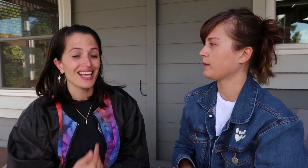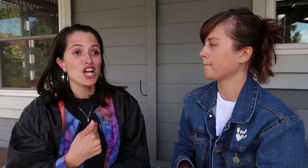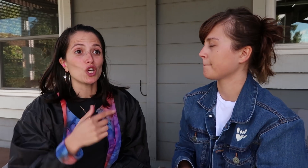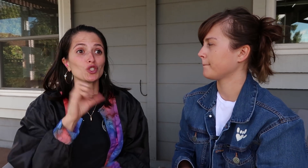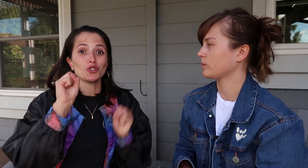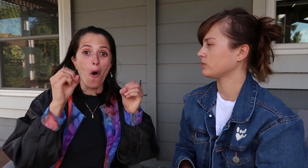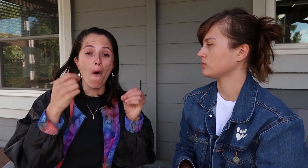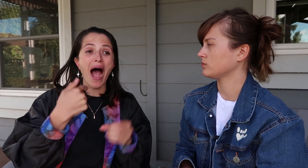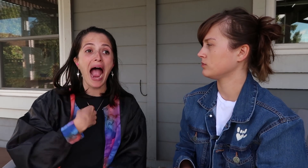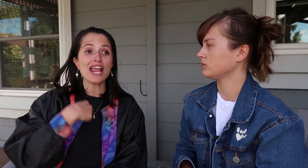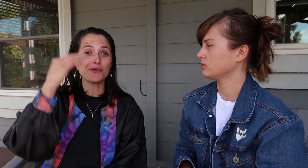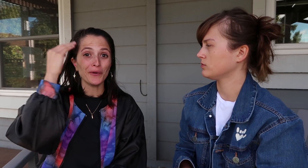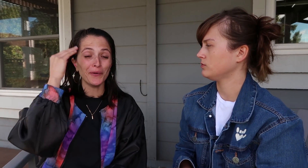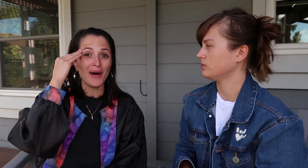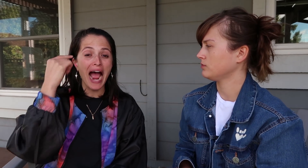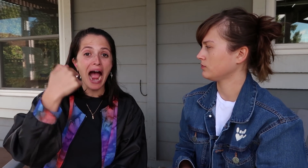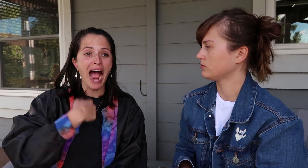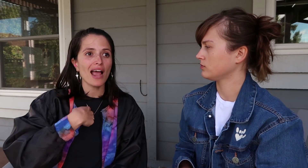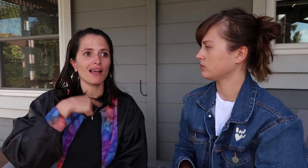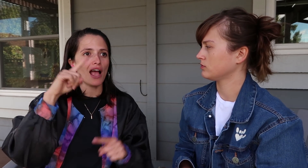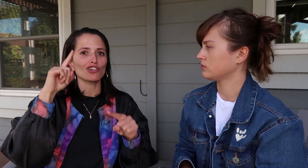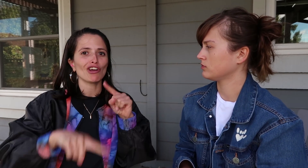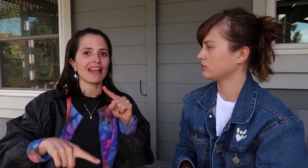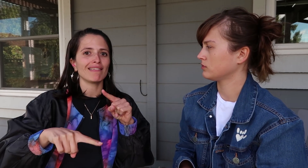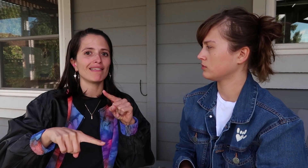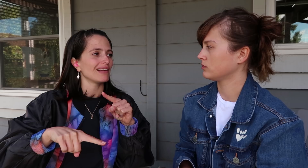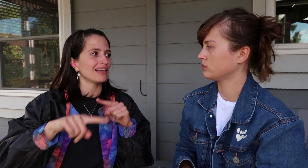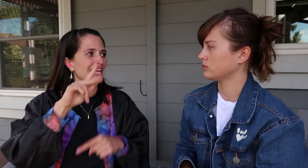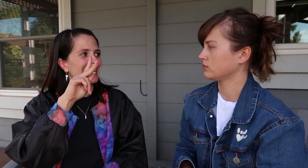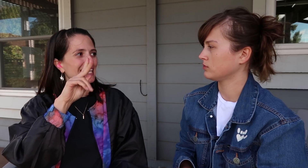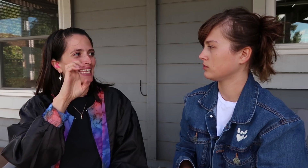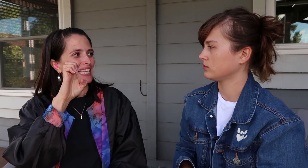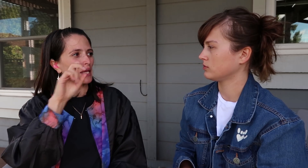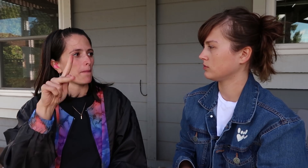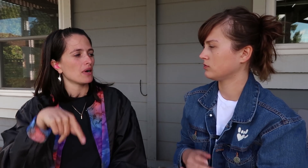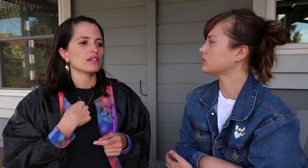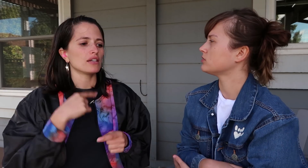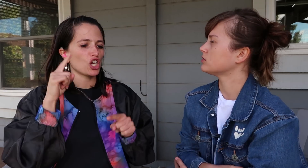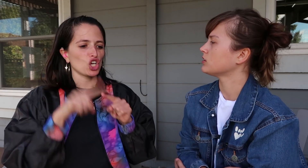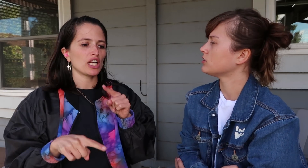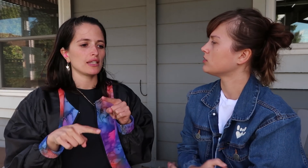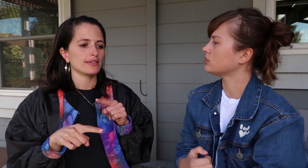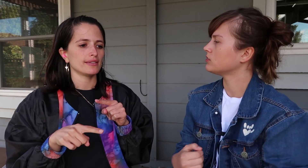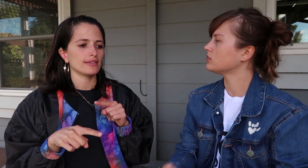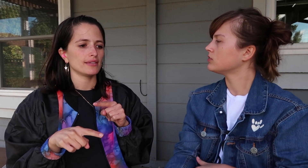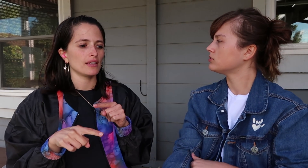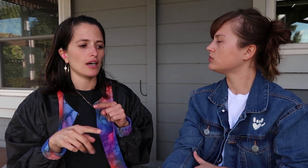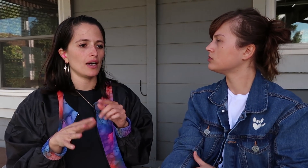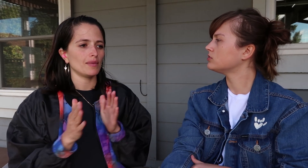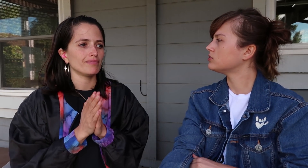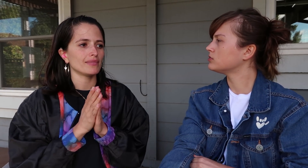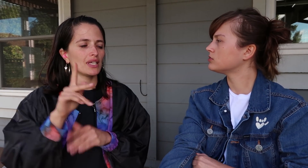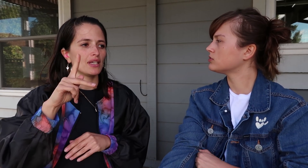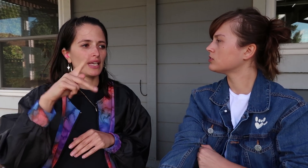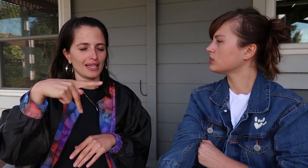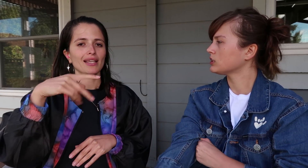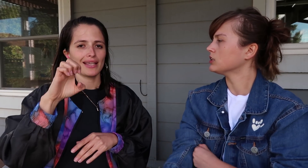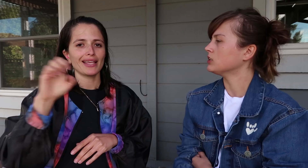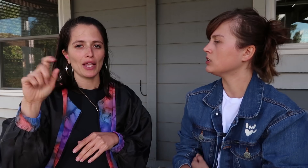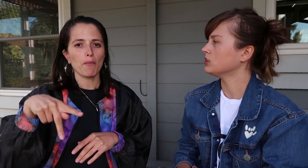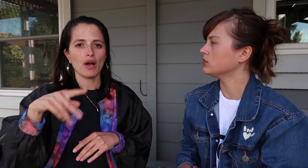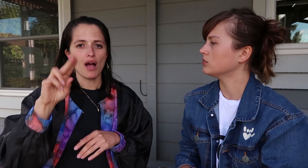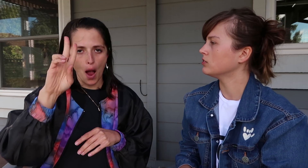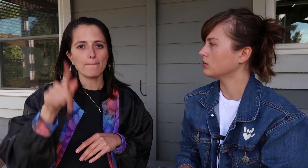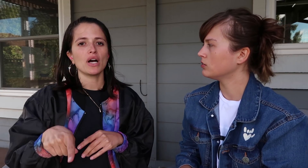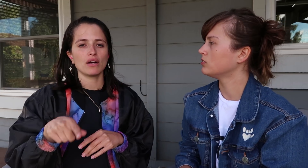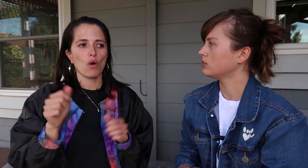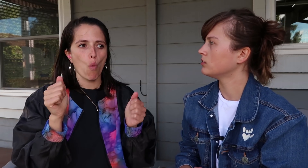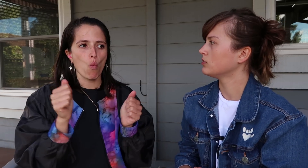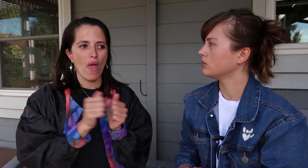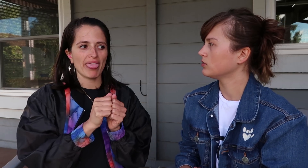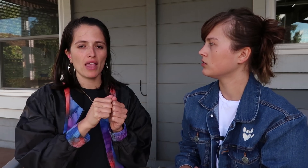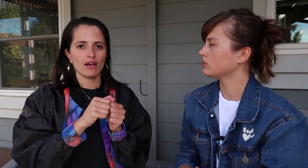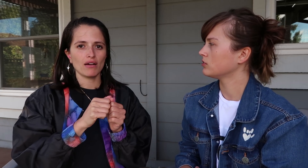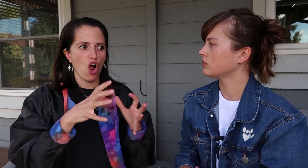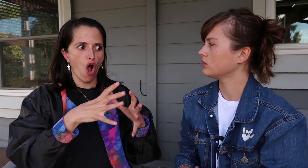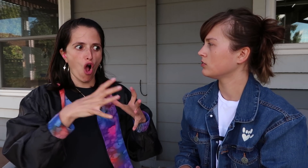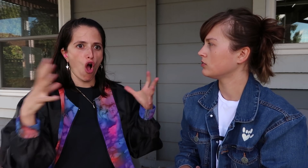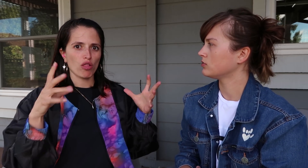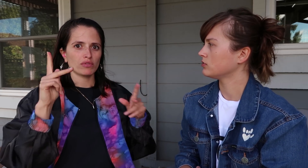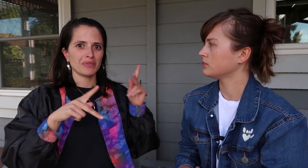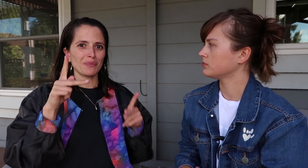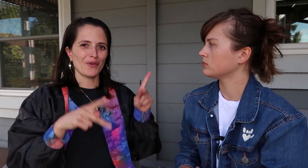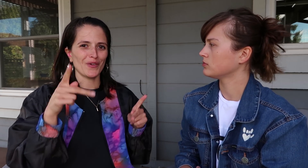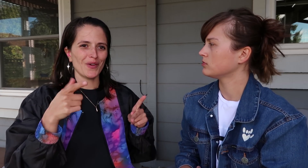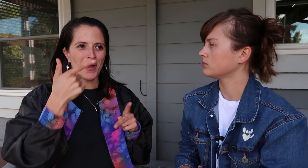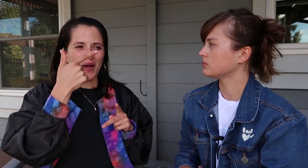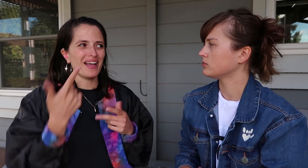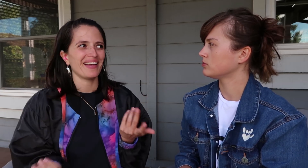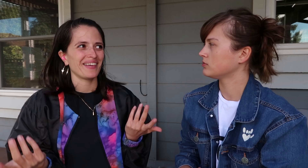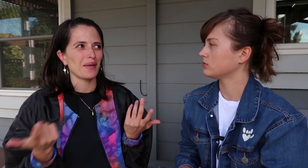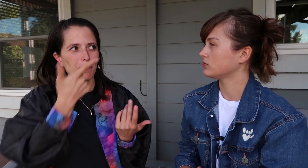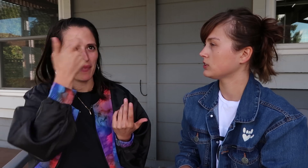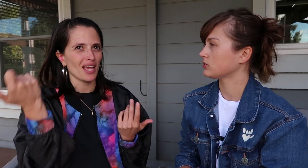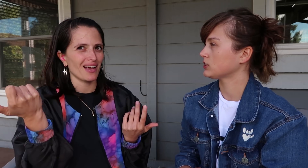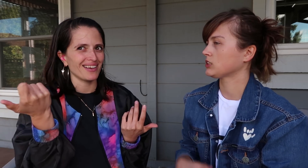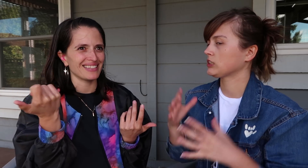So I knew that I wouldn't be able to keep up with all those people because...